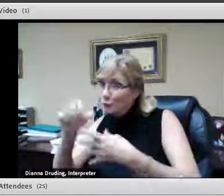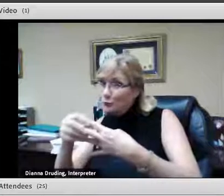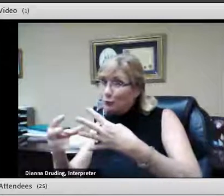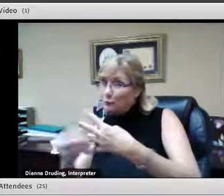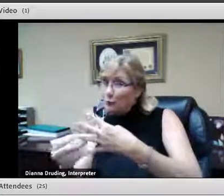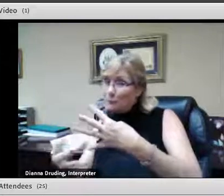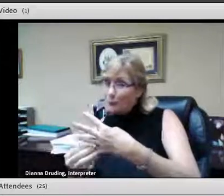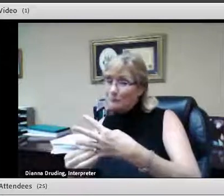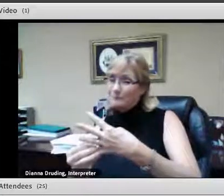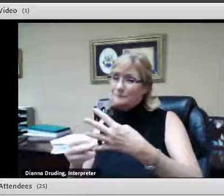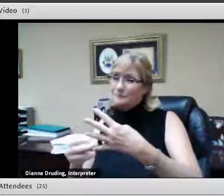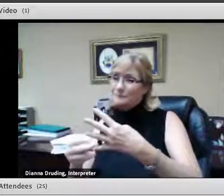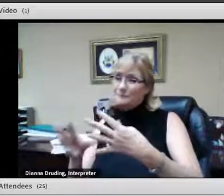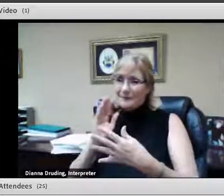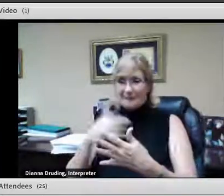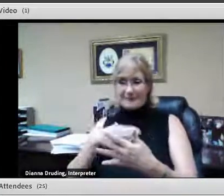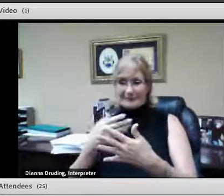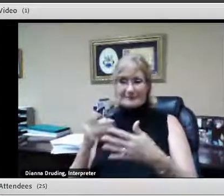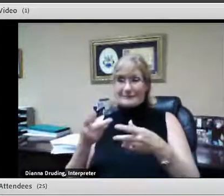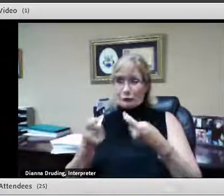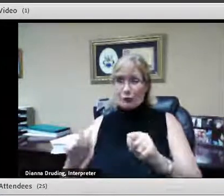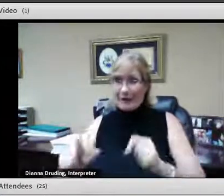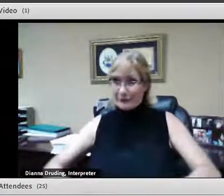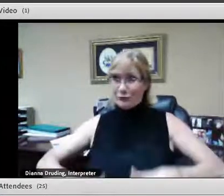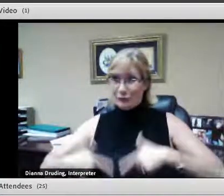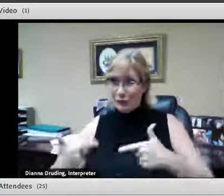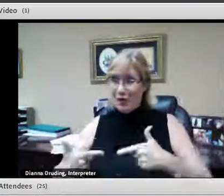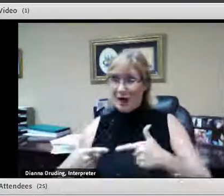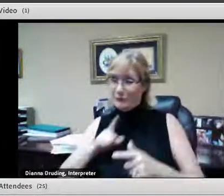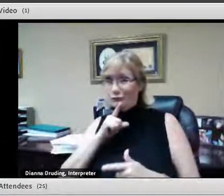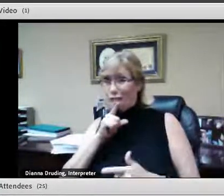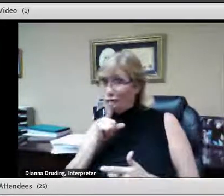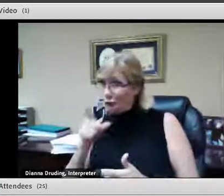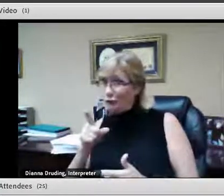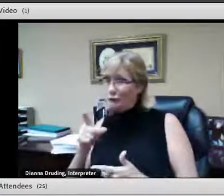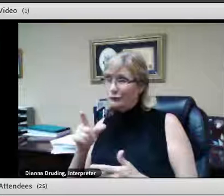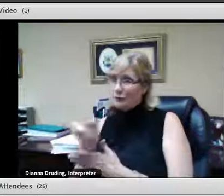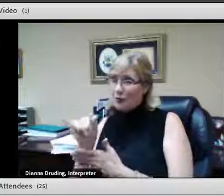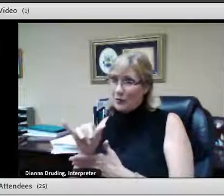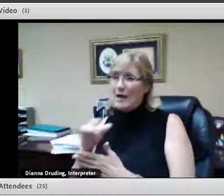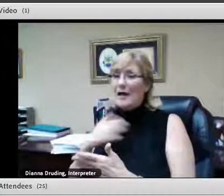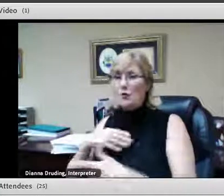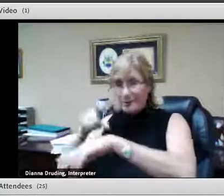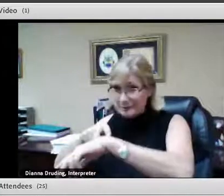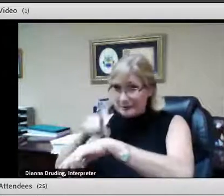it's all about just trying to survive. And that's very true, too. You can set time limits on this.